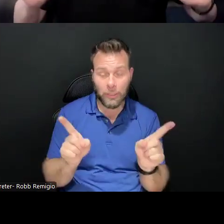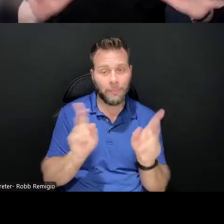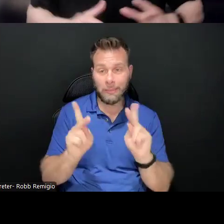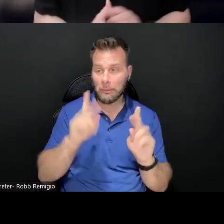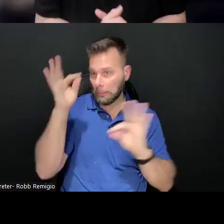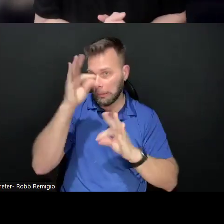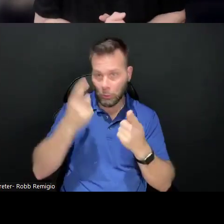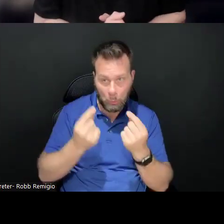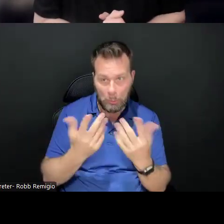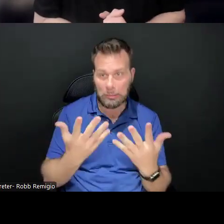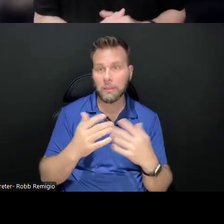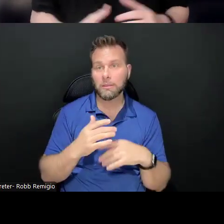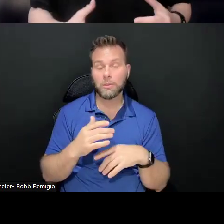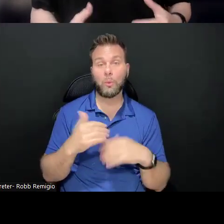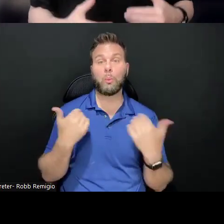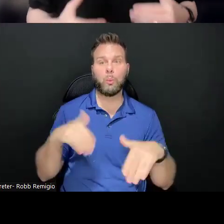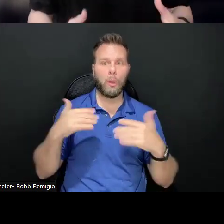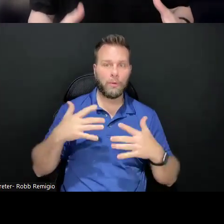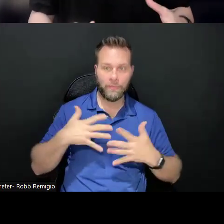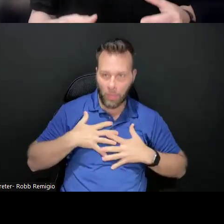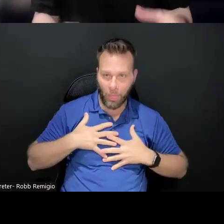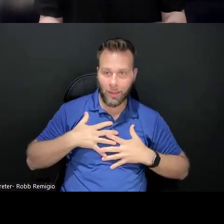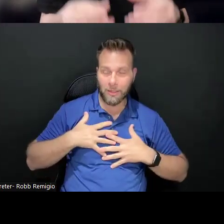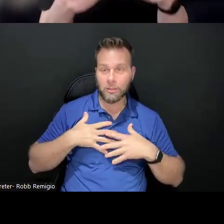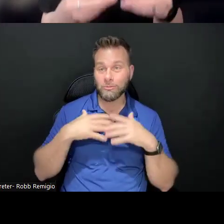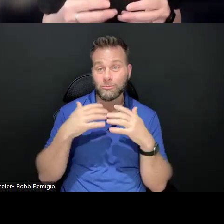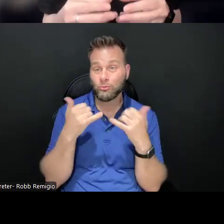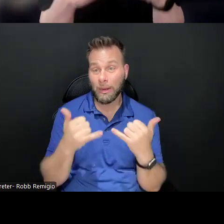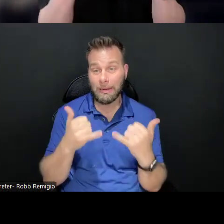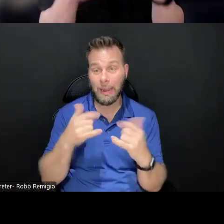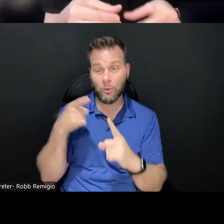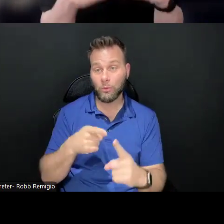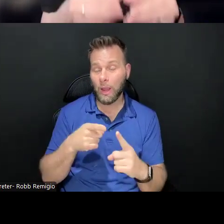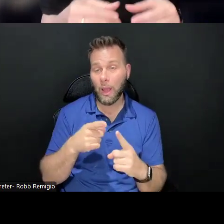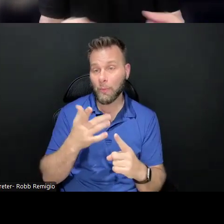how to operate. This gives me